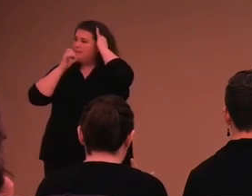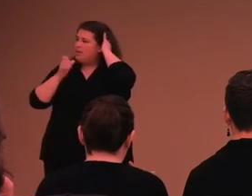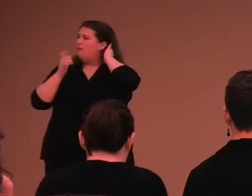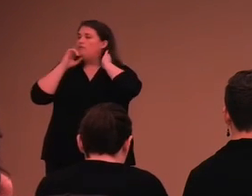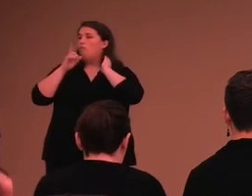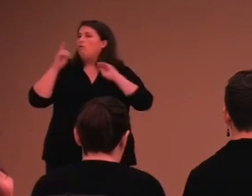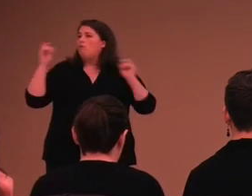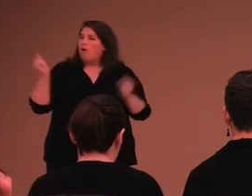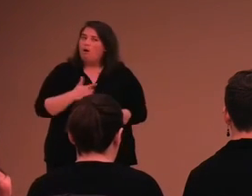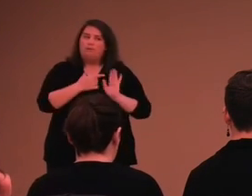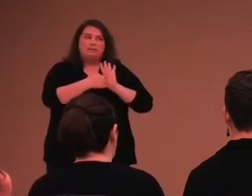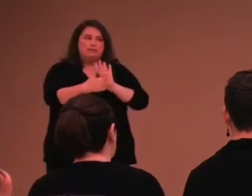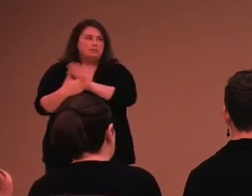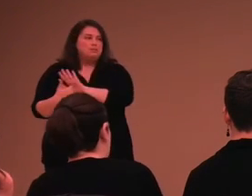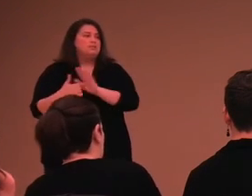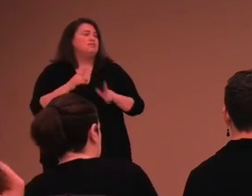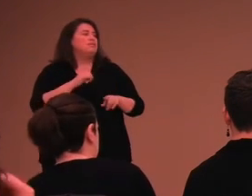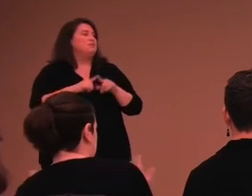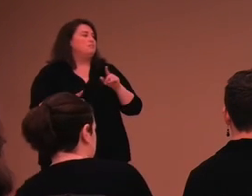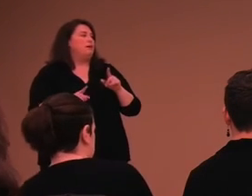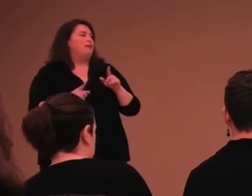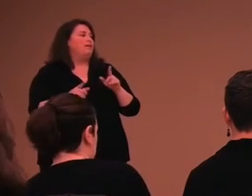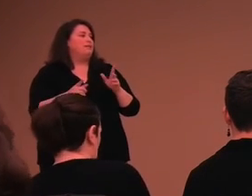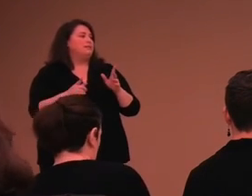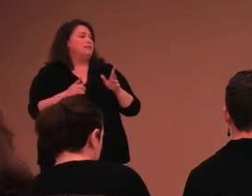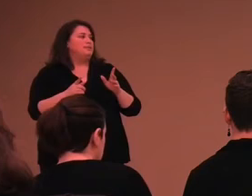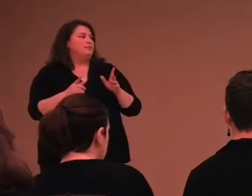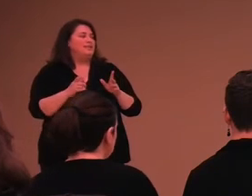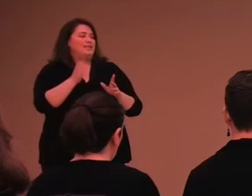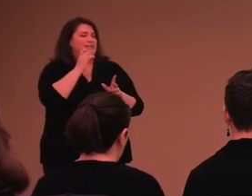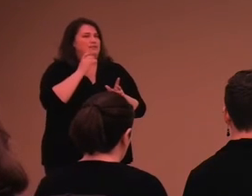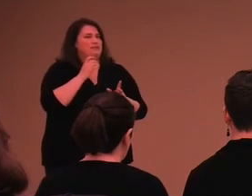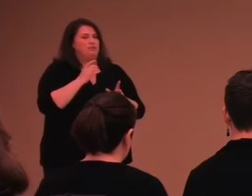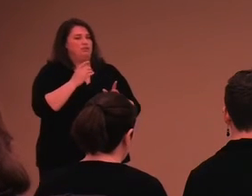And it's kind of cumbersome not our staff, but on someone that works use this